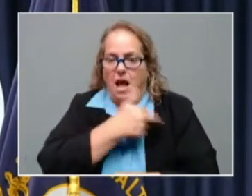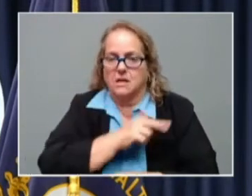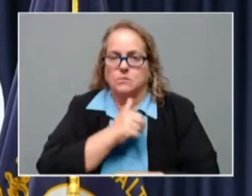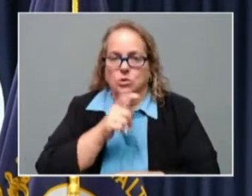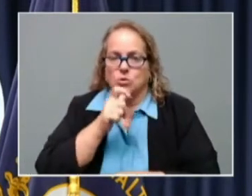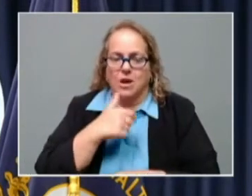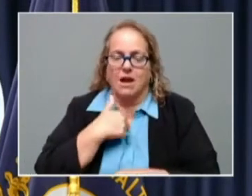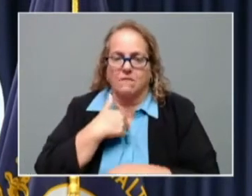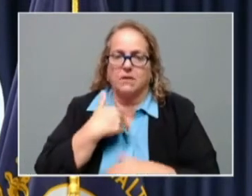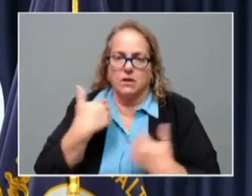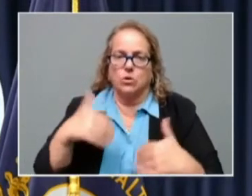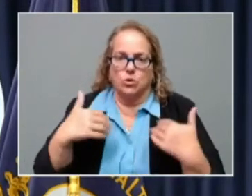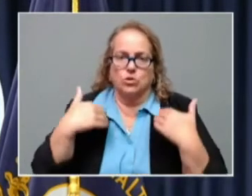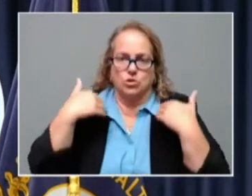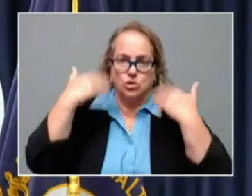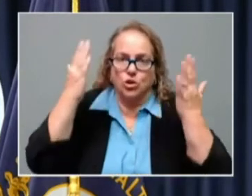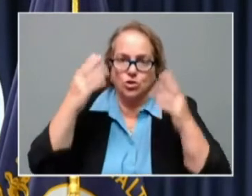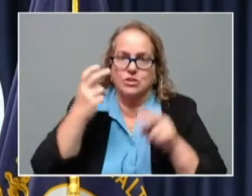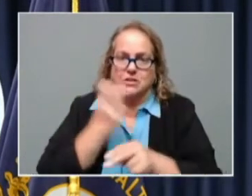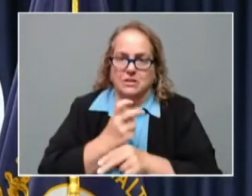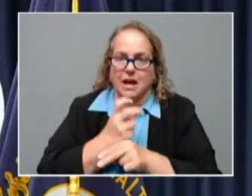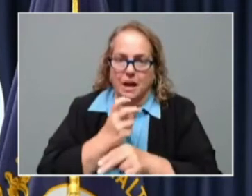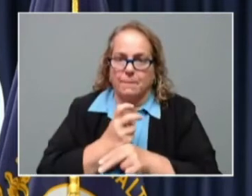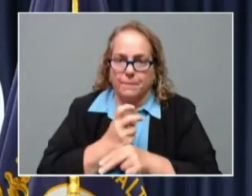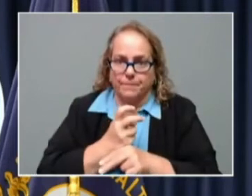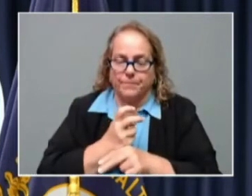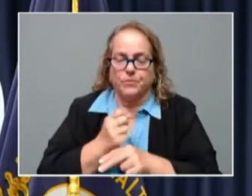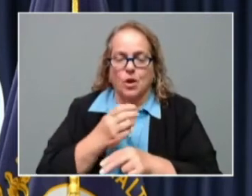So we're gonna stay with them to make sure we're providing all the help we